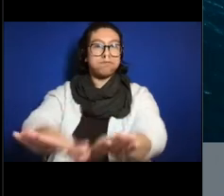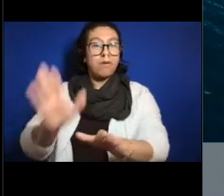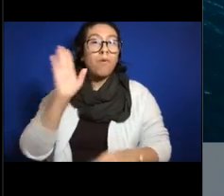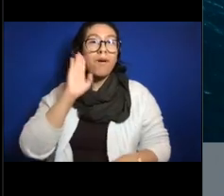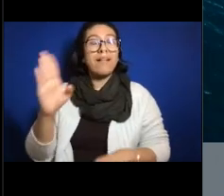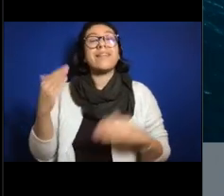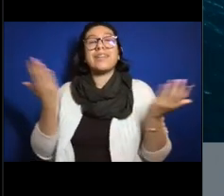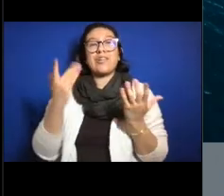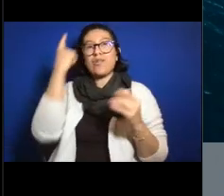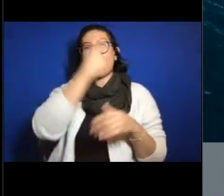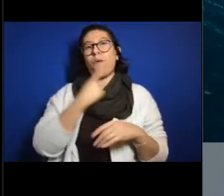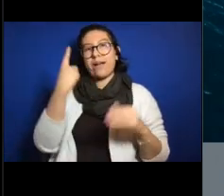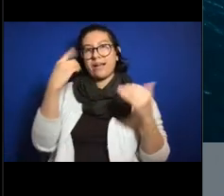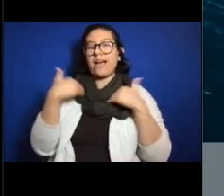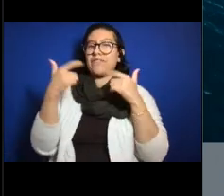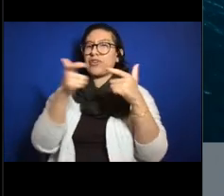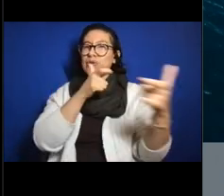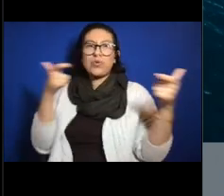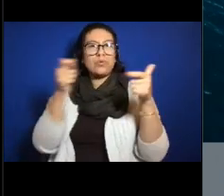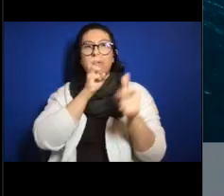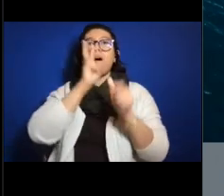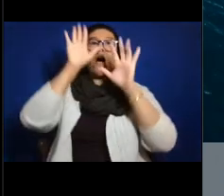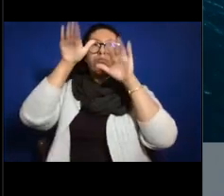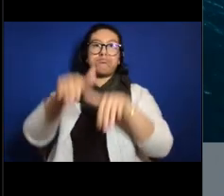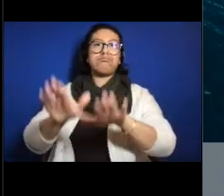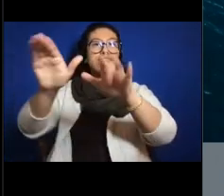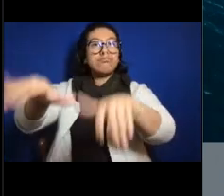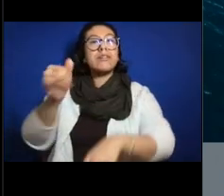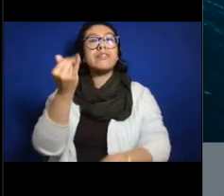that we've had in the past decade on January 17th.